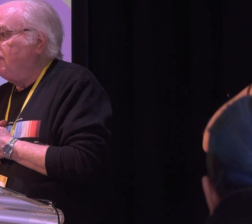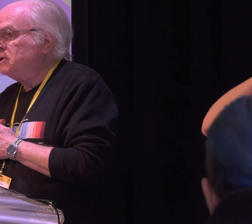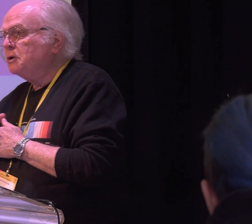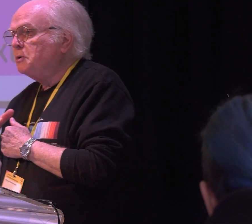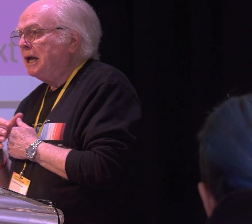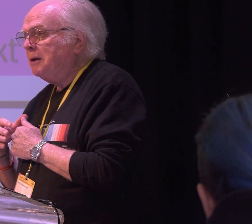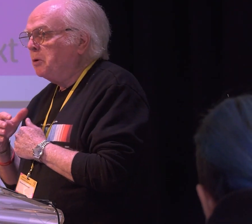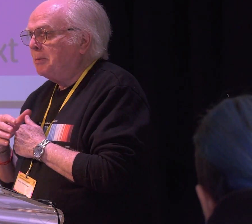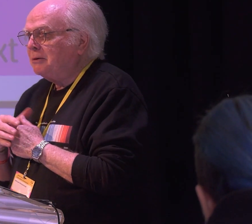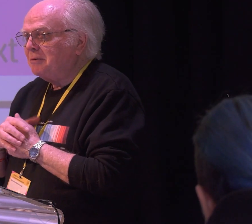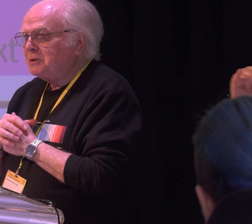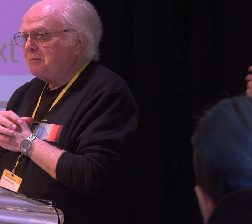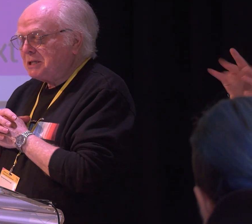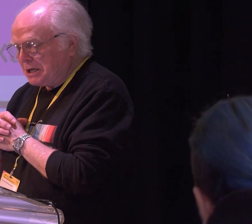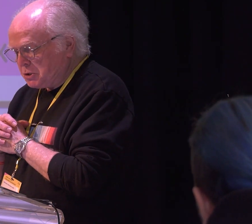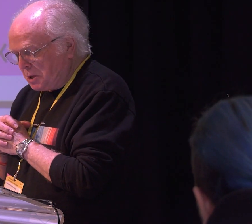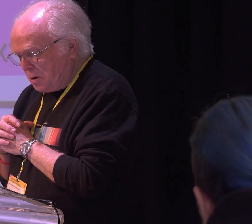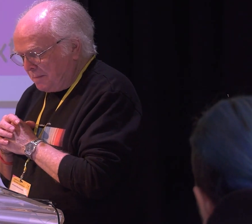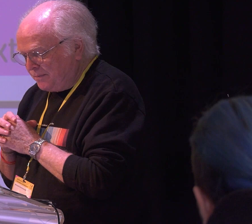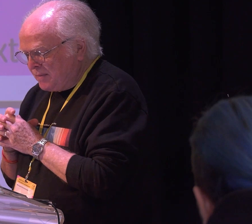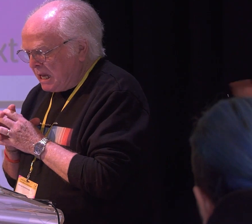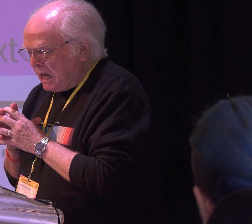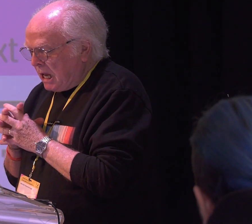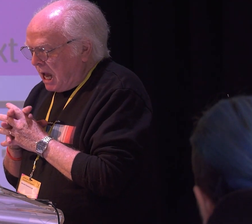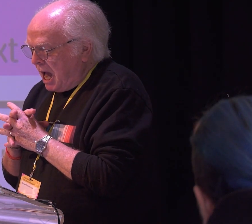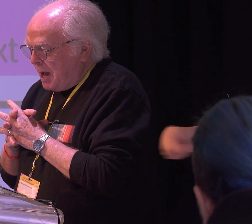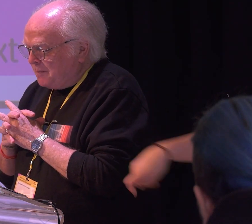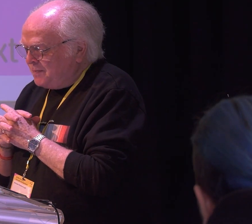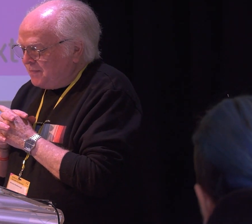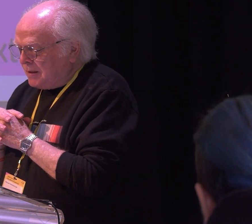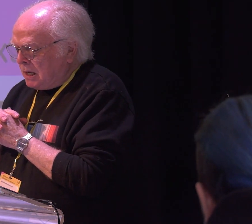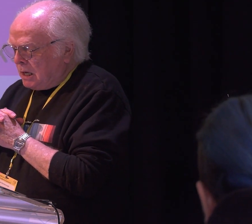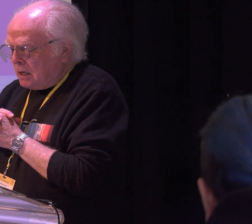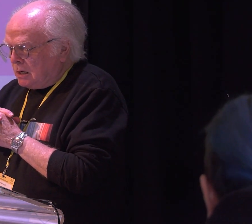if I start talking anymore about him 'cause I'd take too long.